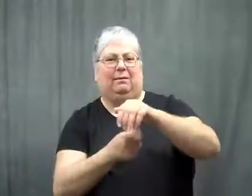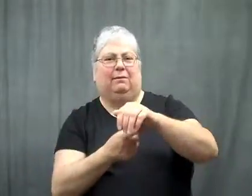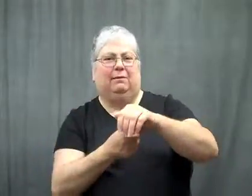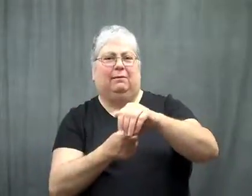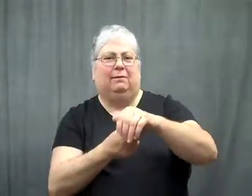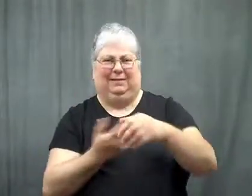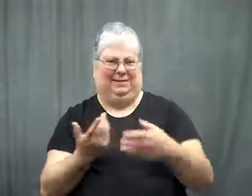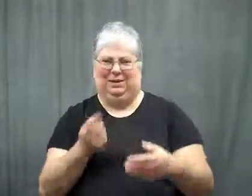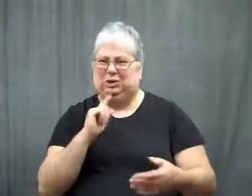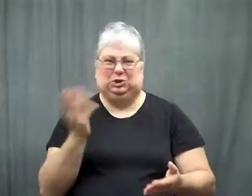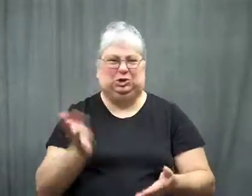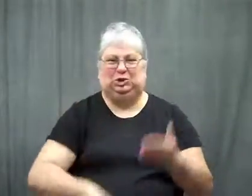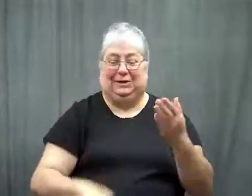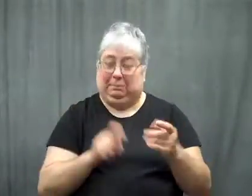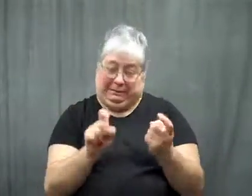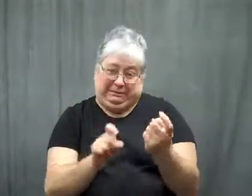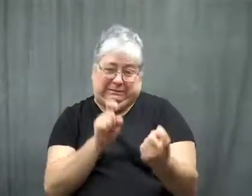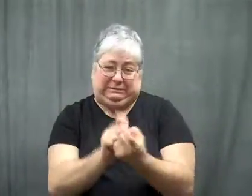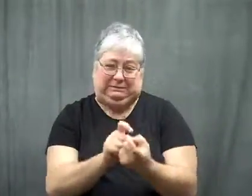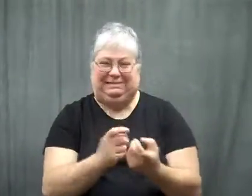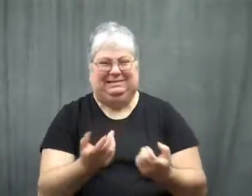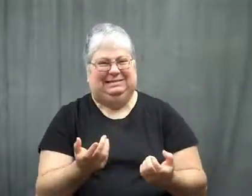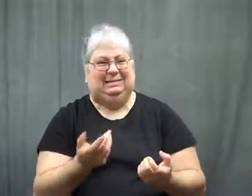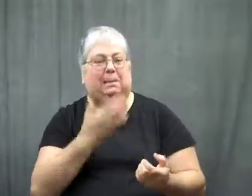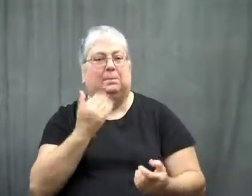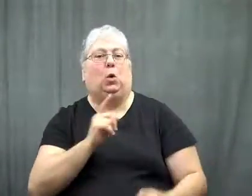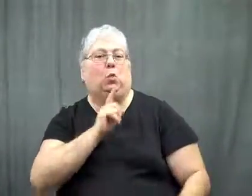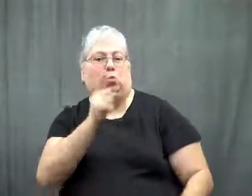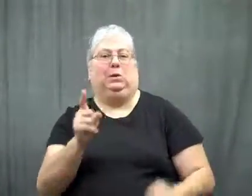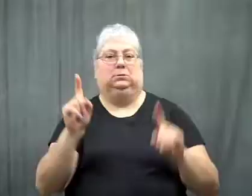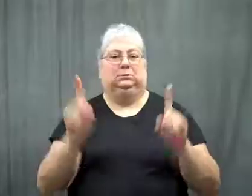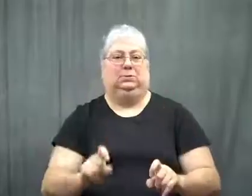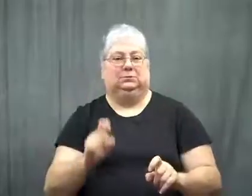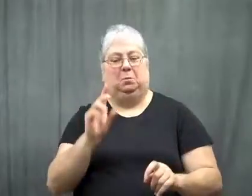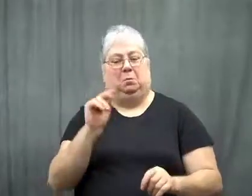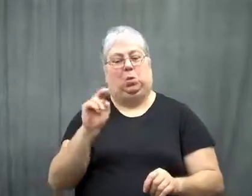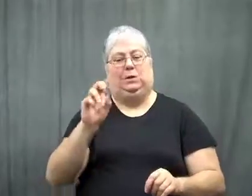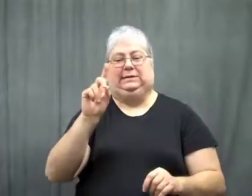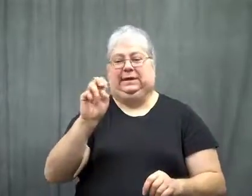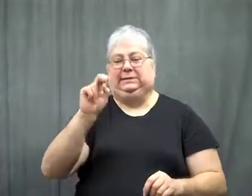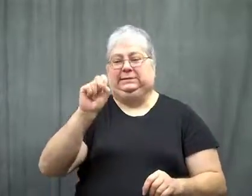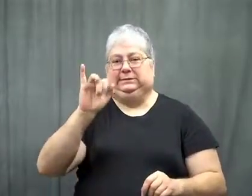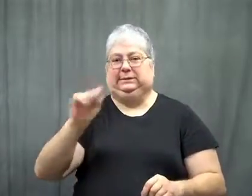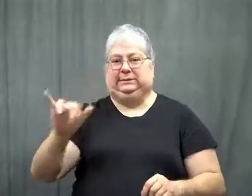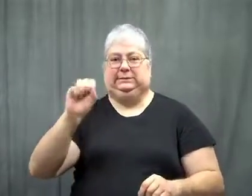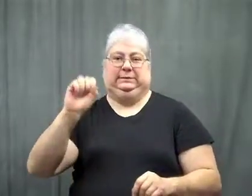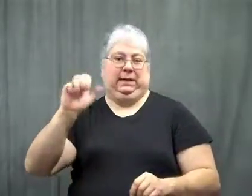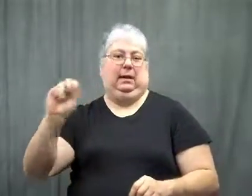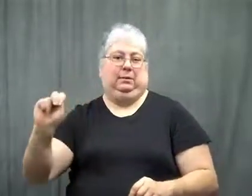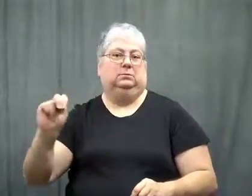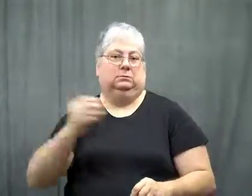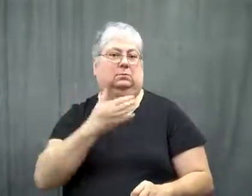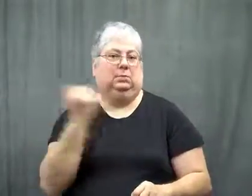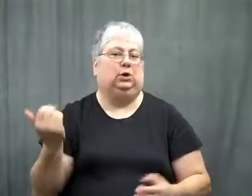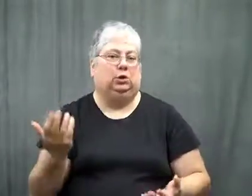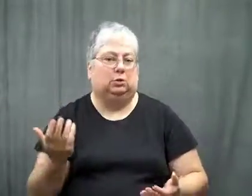That's a cheap way to do it, and not entirely accurate. It's better to get the real thing, a bone density scan.